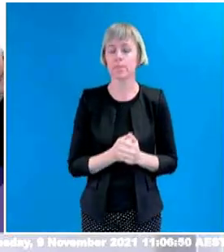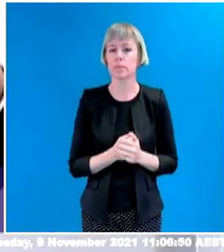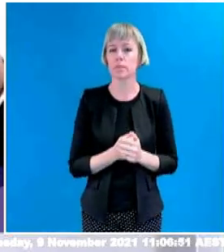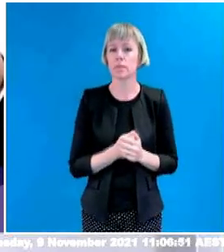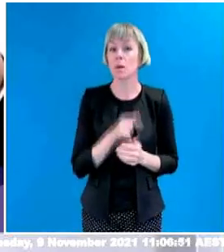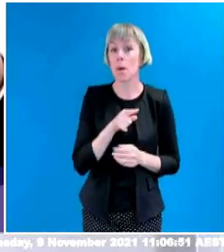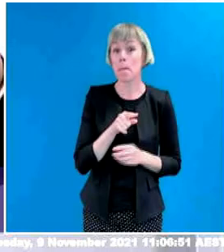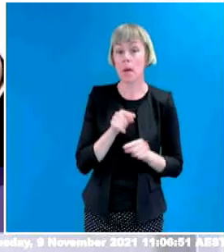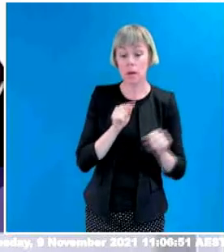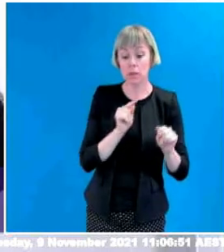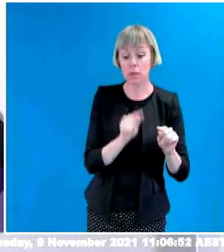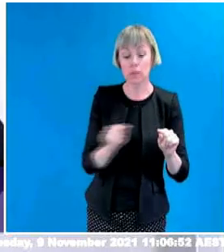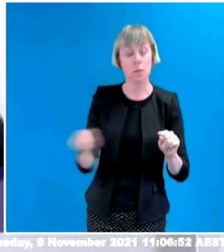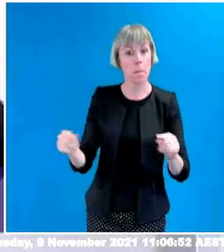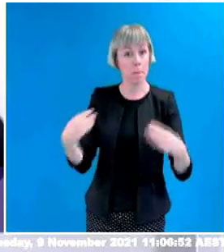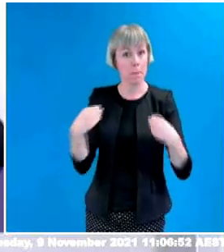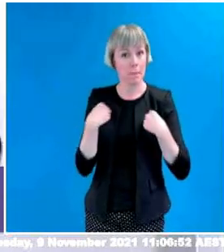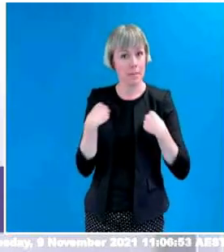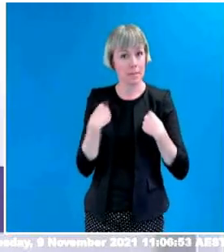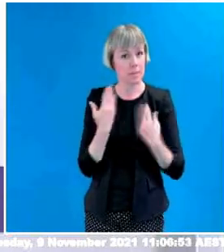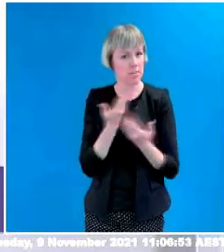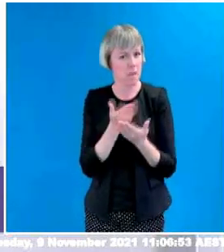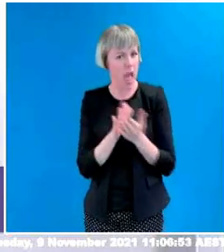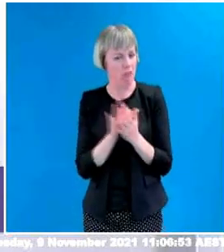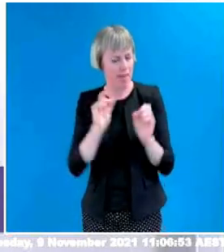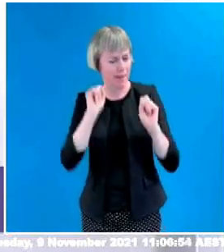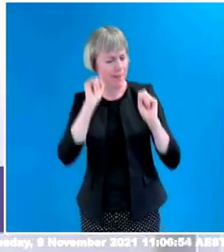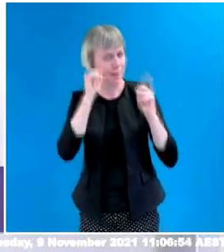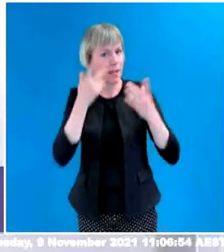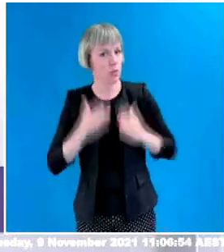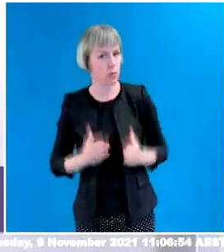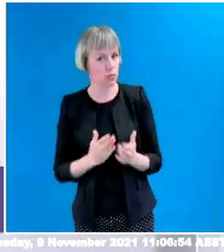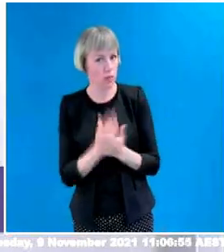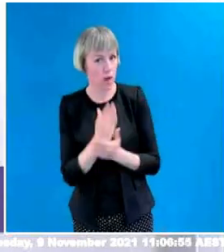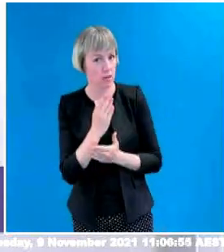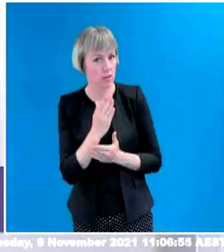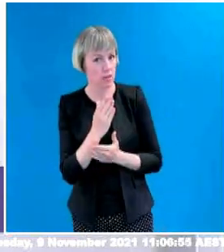the governance obligations, as even being applicable to them?